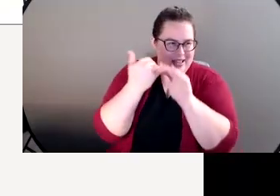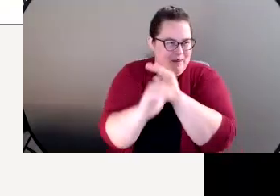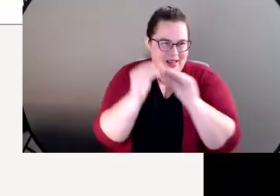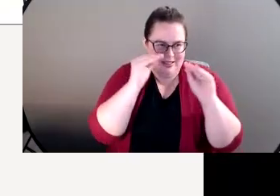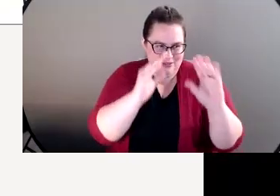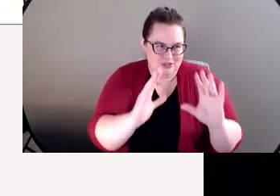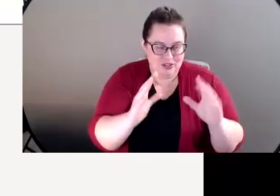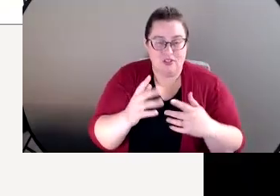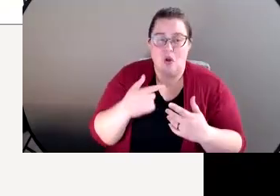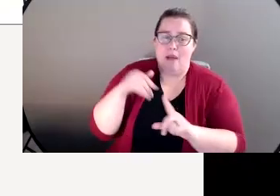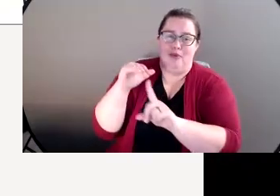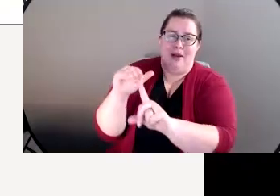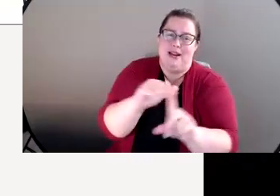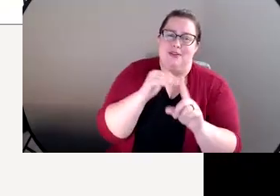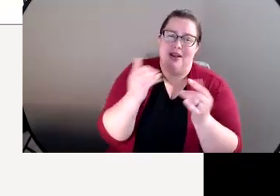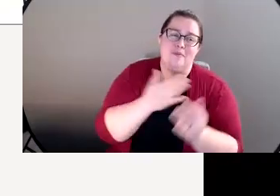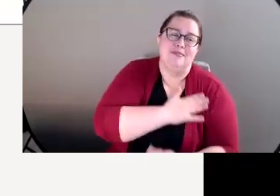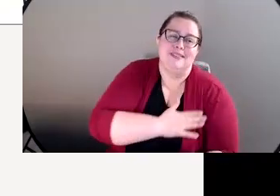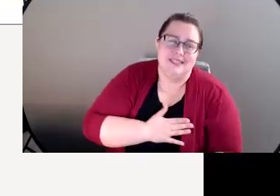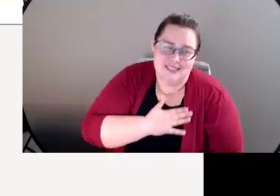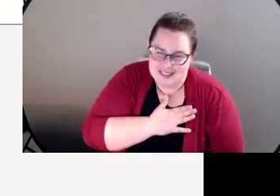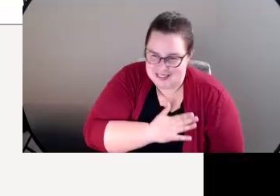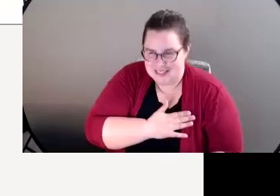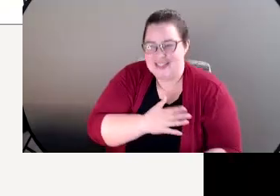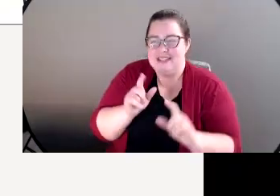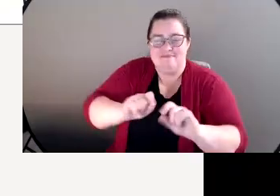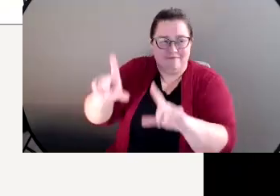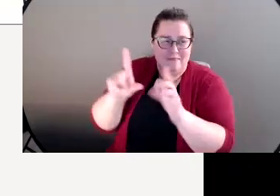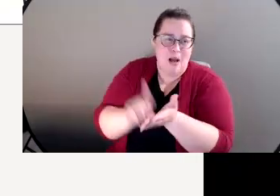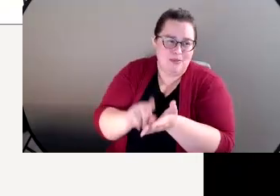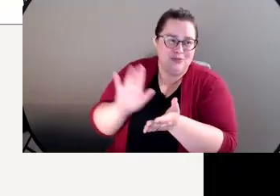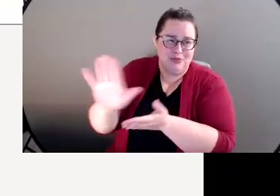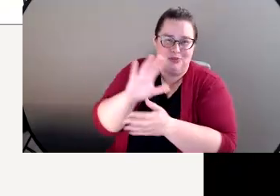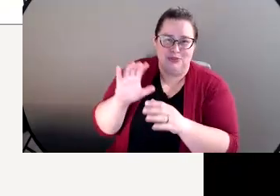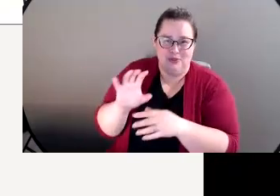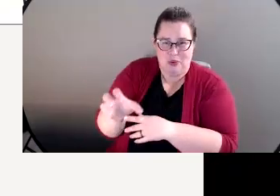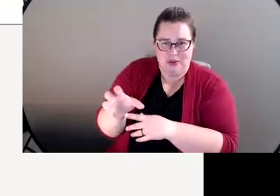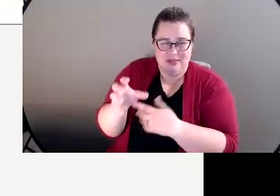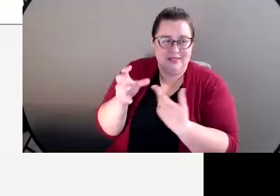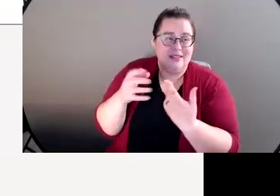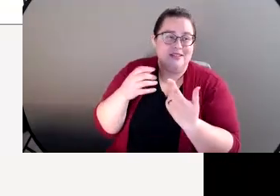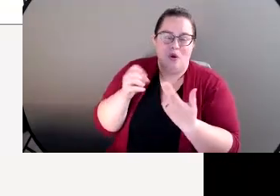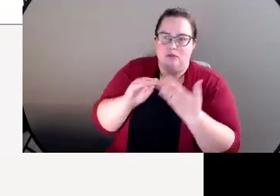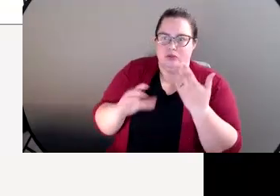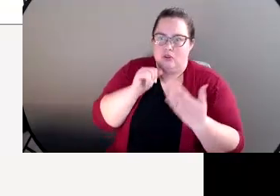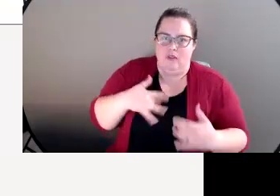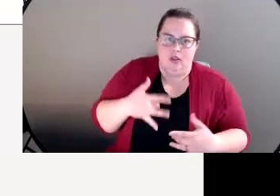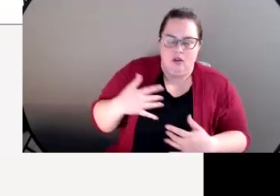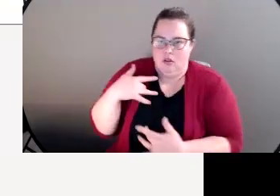you now, please publish your courses so that students don't feel anxious, like am I in the course. am I not in the course or whatnot.